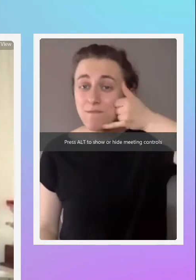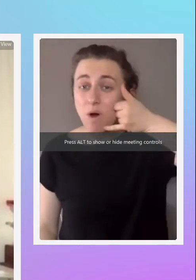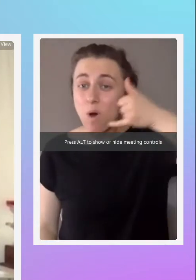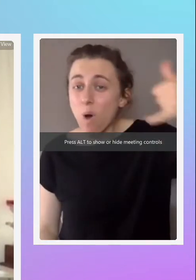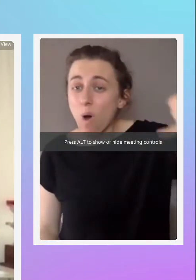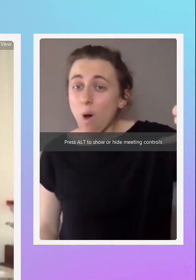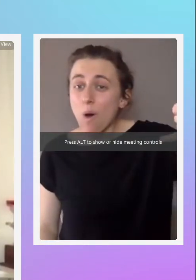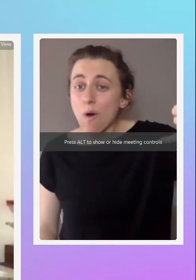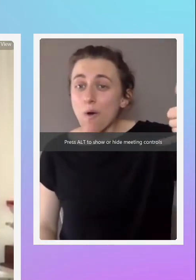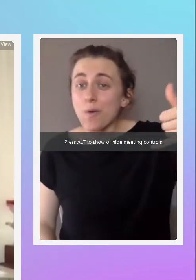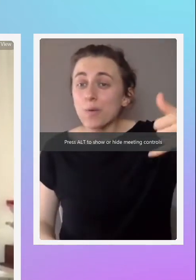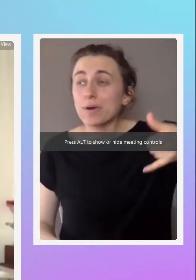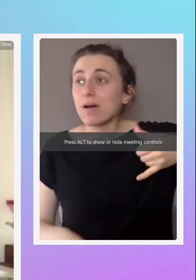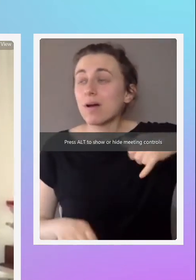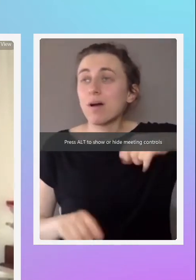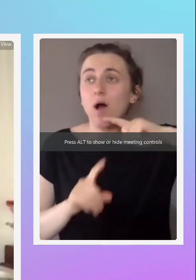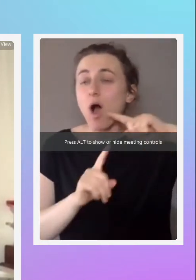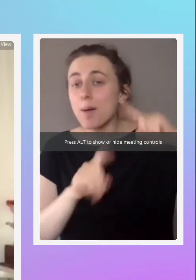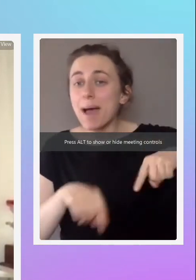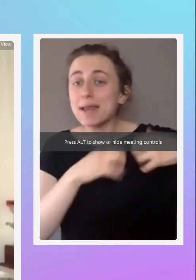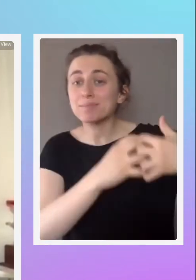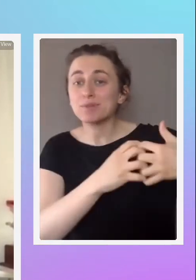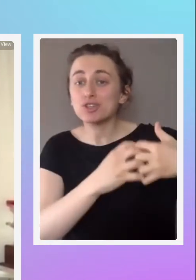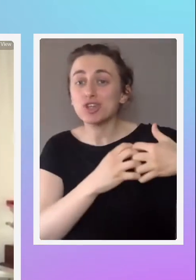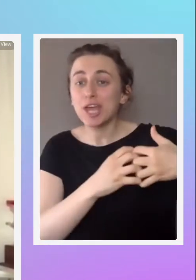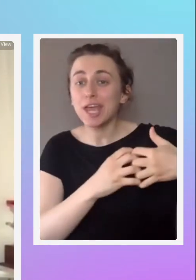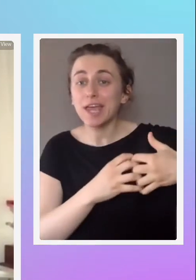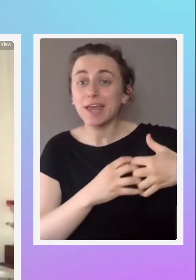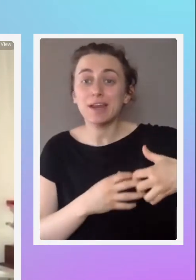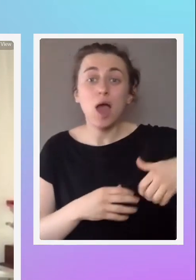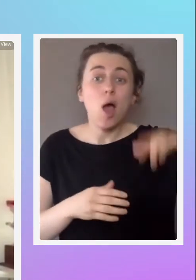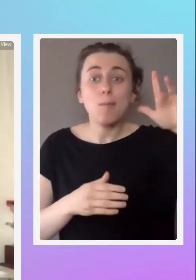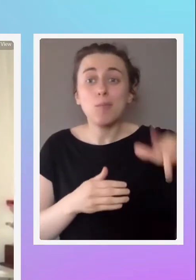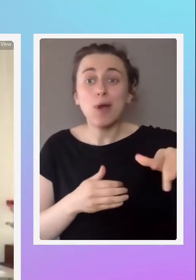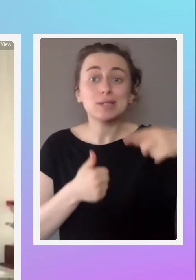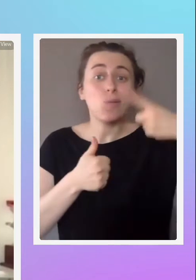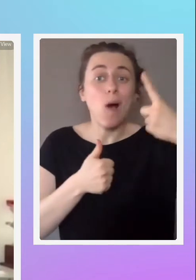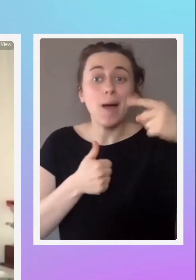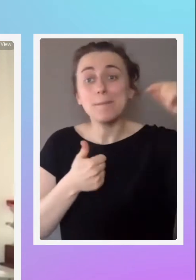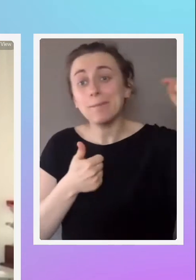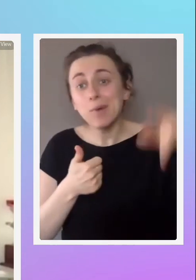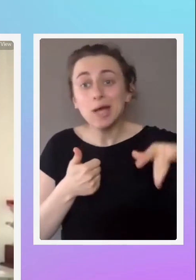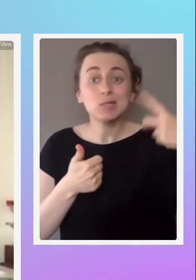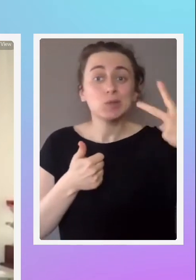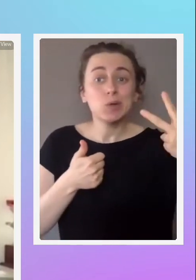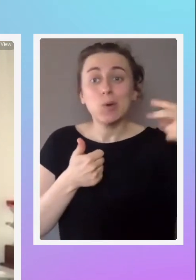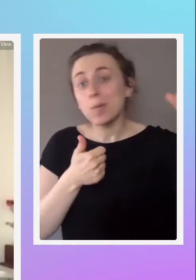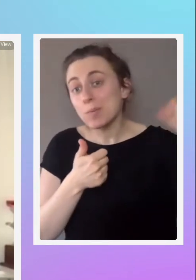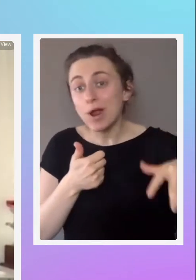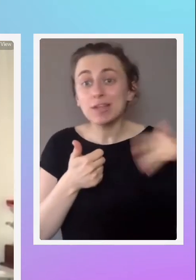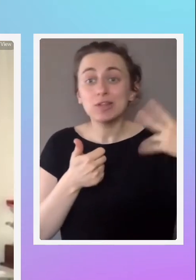and has been confronted with 16 different alternatives right at the very beginning and then a giant tree